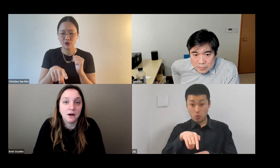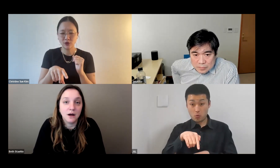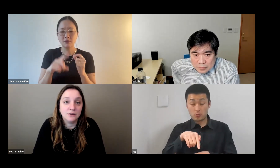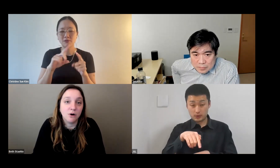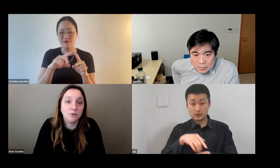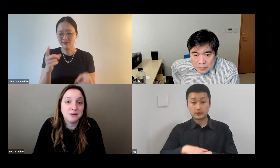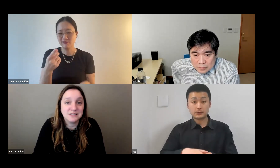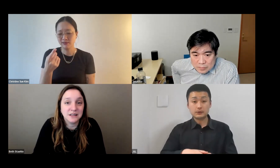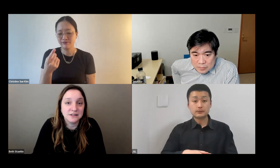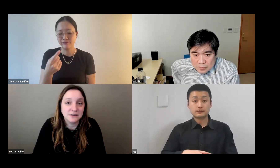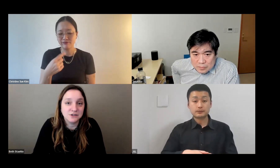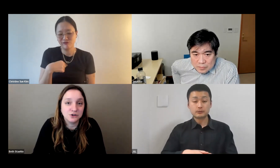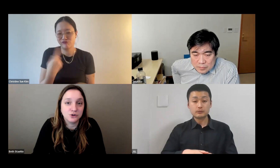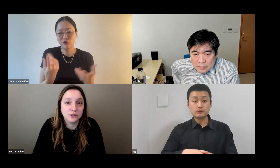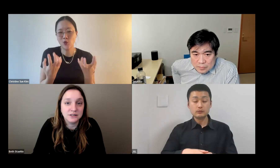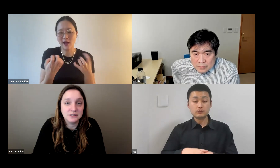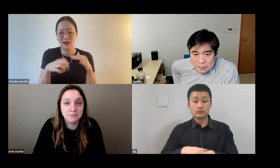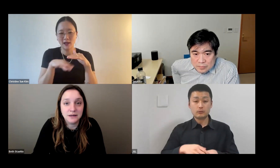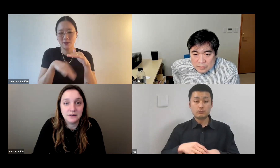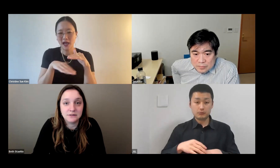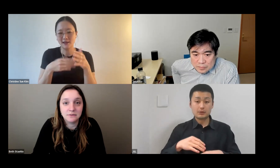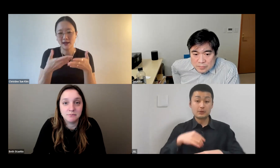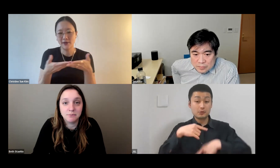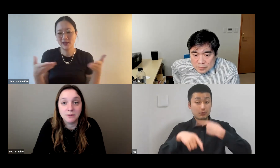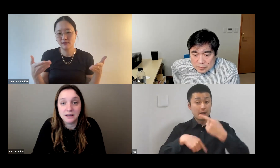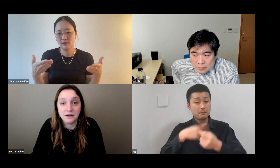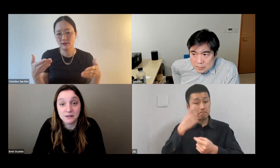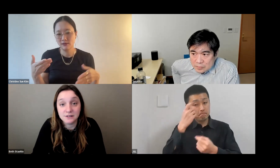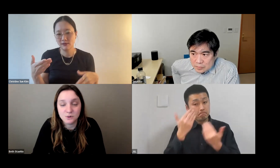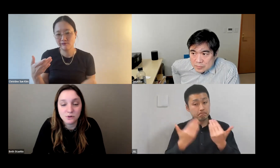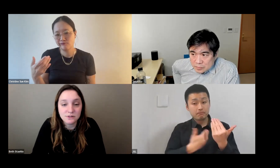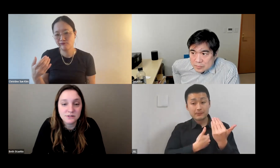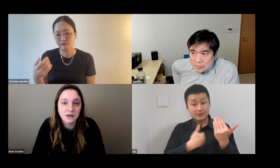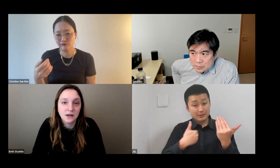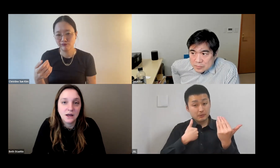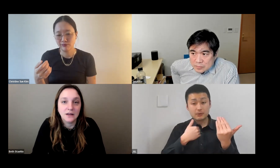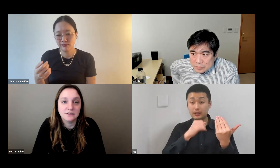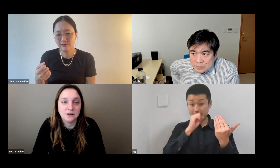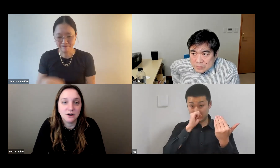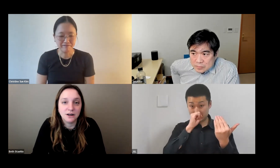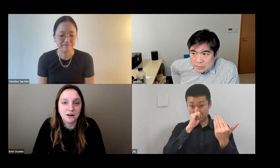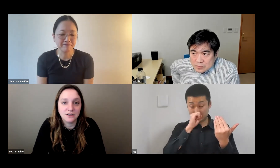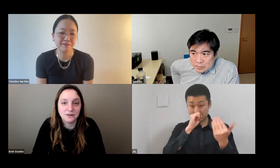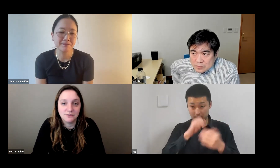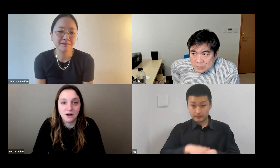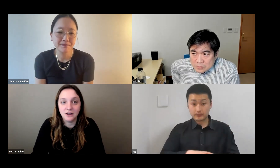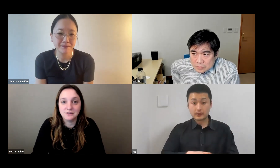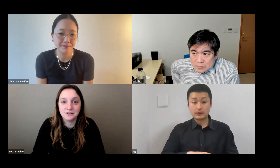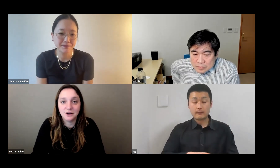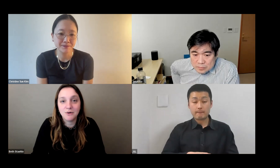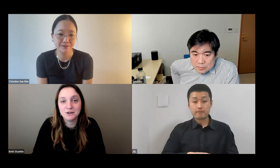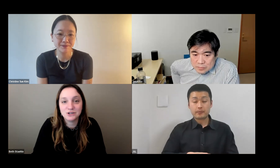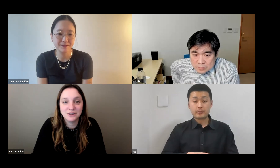I don't always think that deaf children need to be at public hearing schools and sorry to kind of not answer your question,